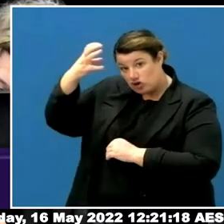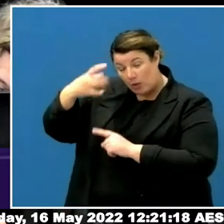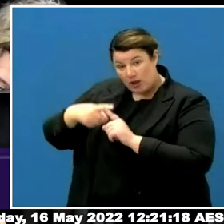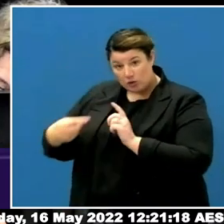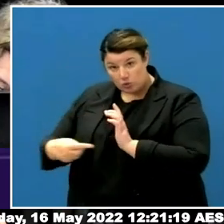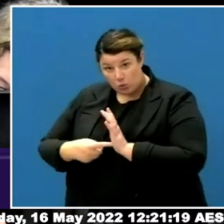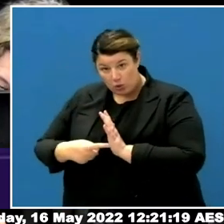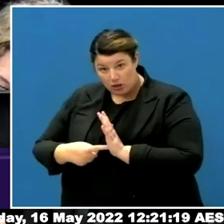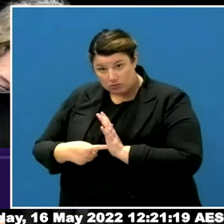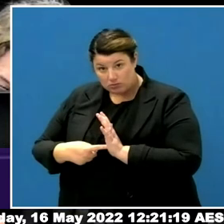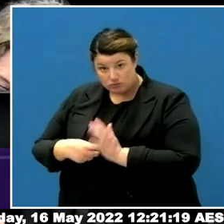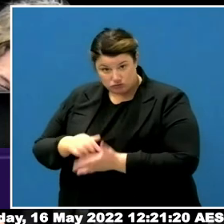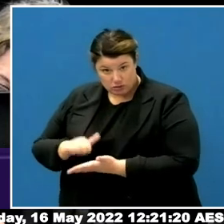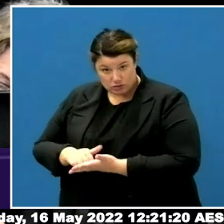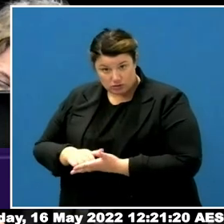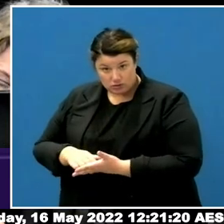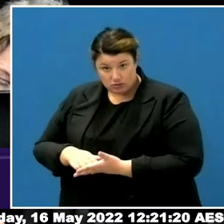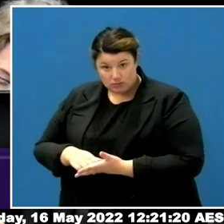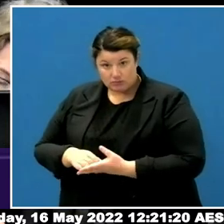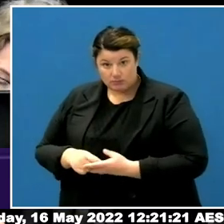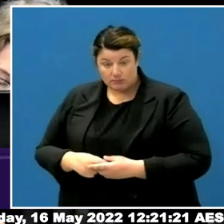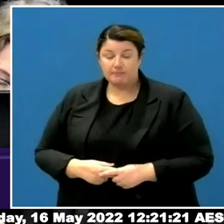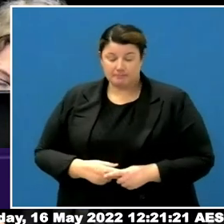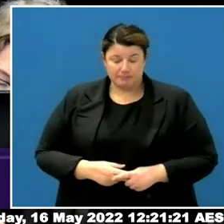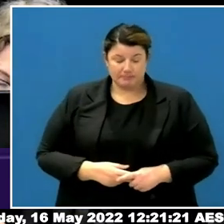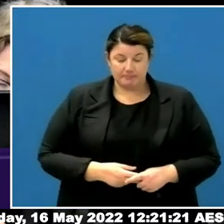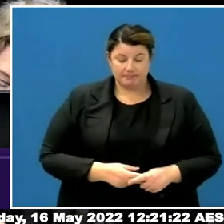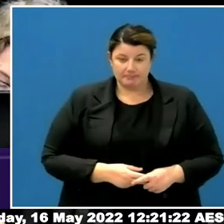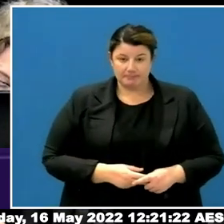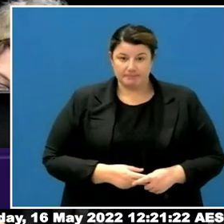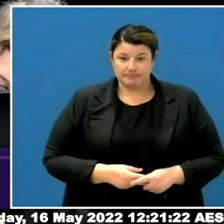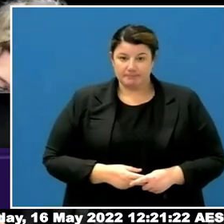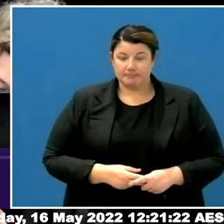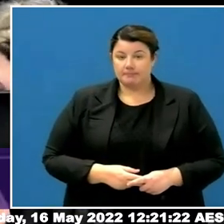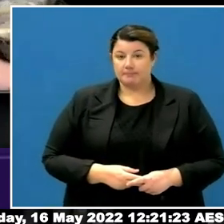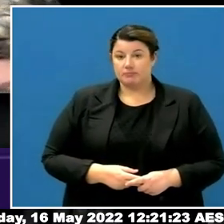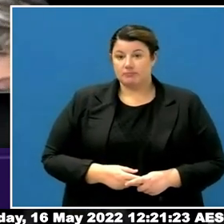And a location. And this is out on the activities of the day program.